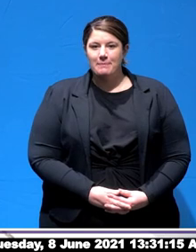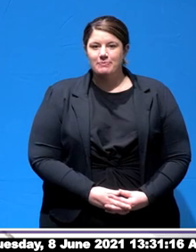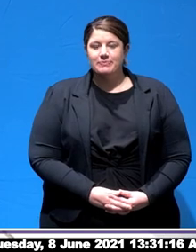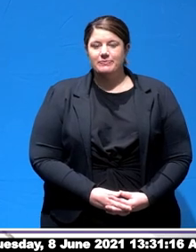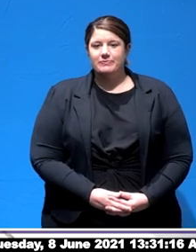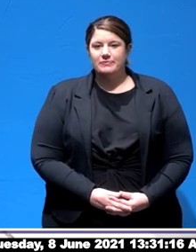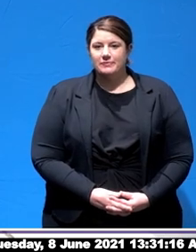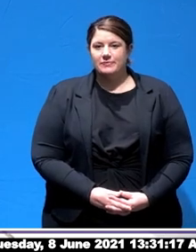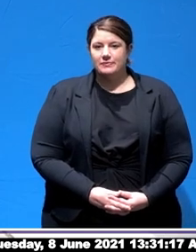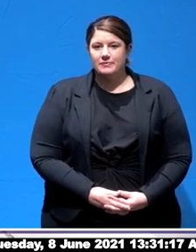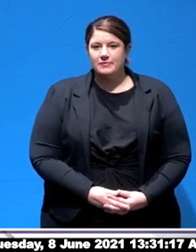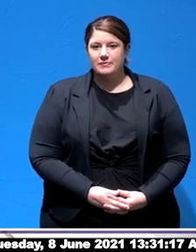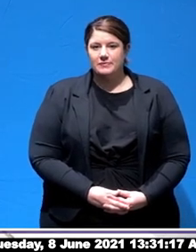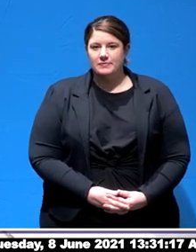The Royal Commission is resumed.